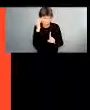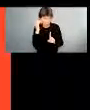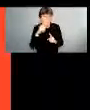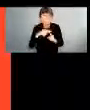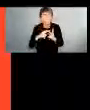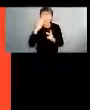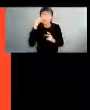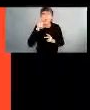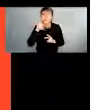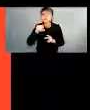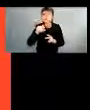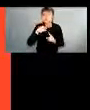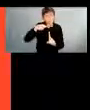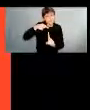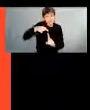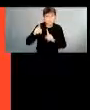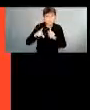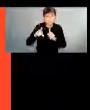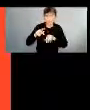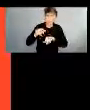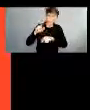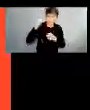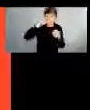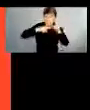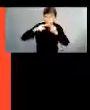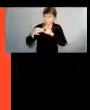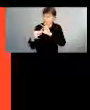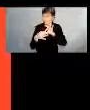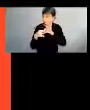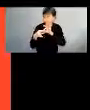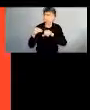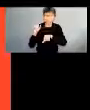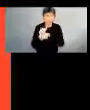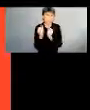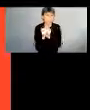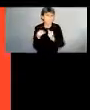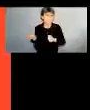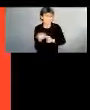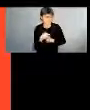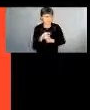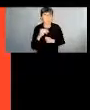This should be a helpful, relatively detailed description of the project but keep in mind